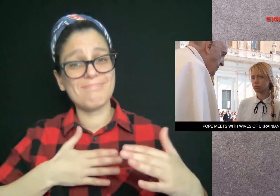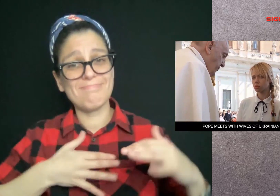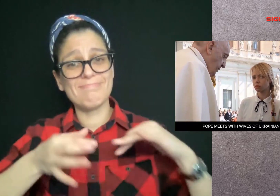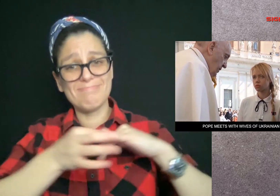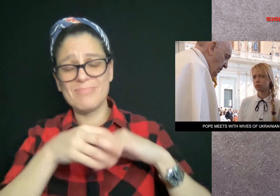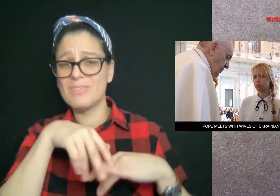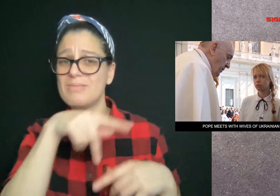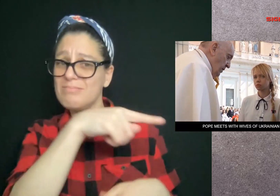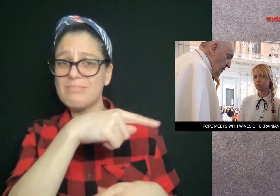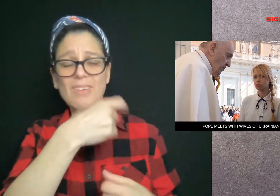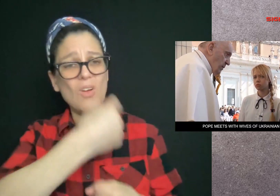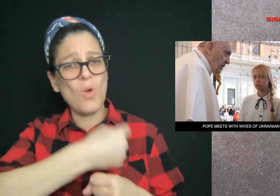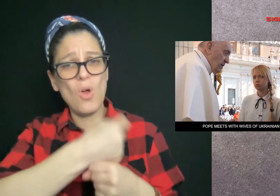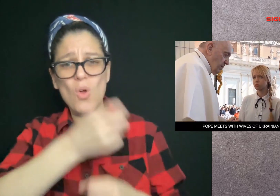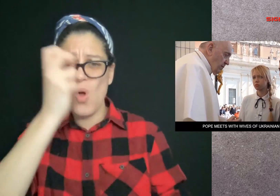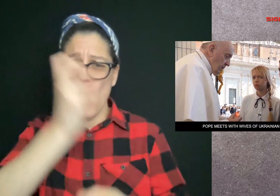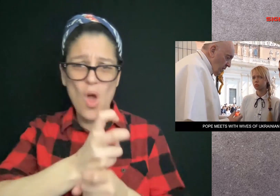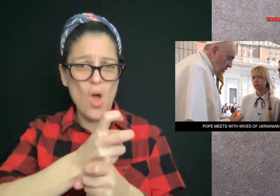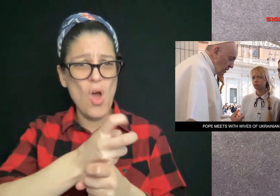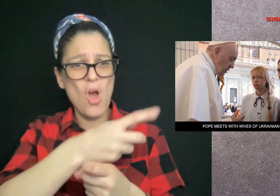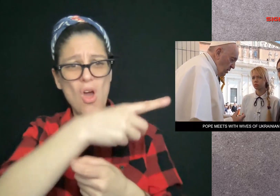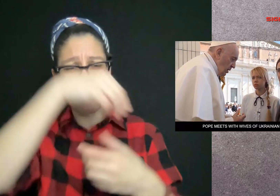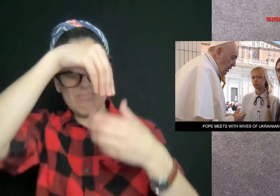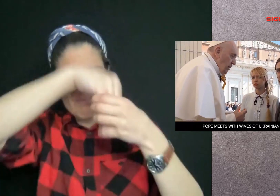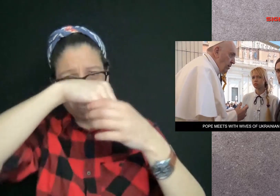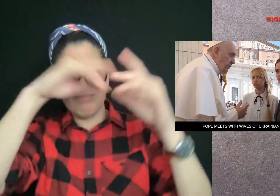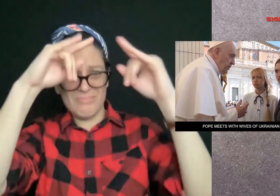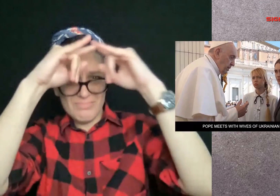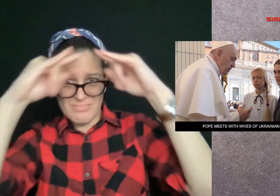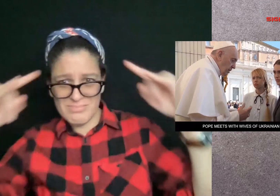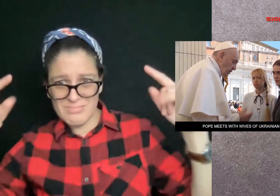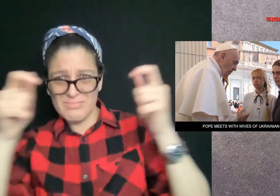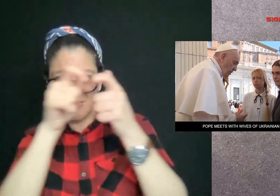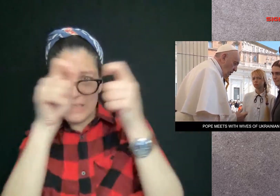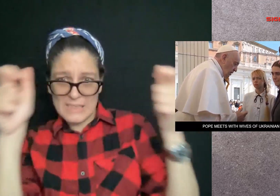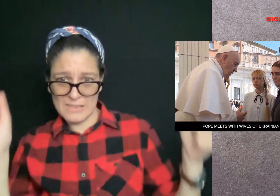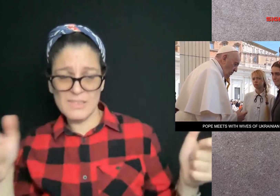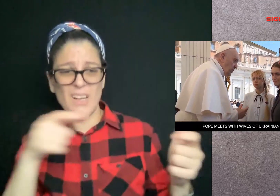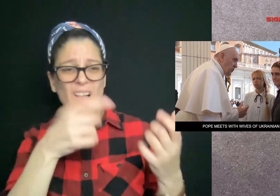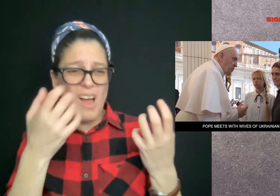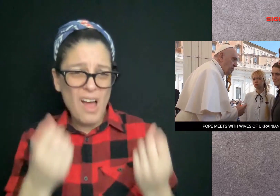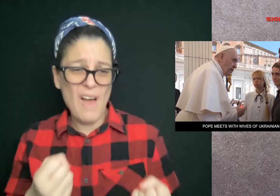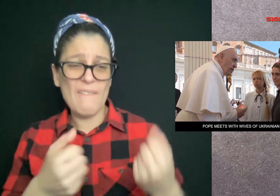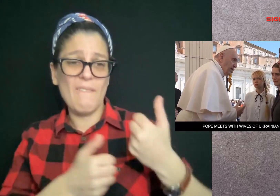the women had written to the Pope telling him about their husbands the conditions inside